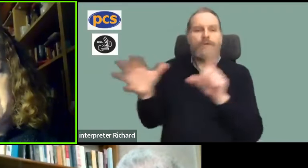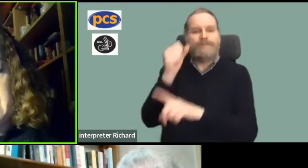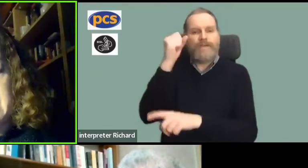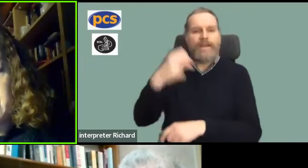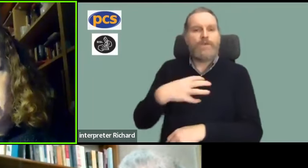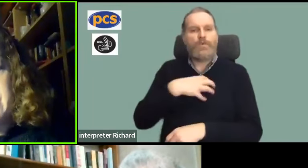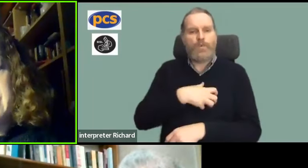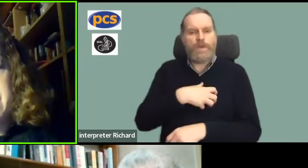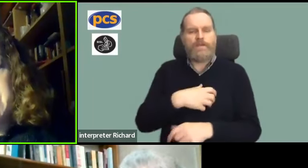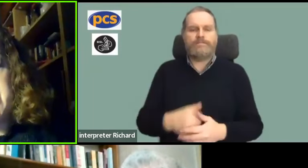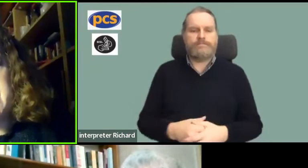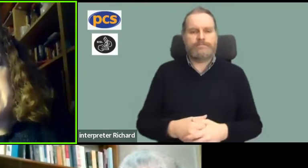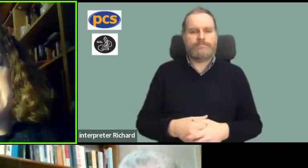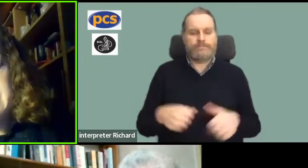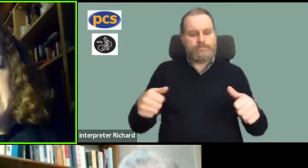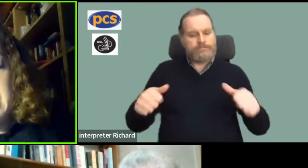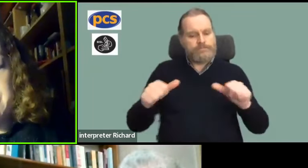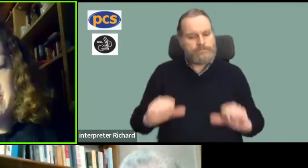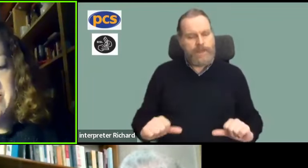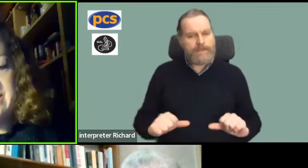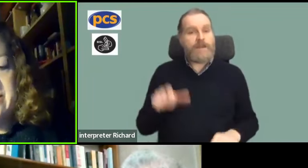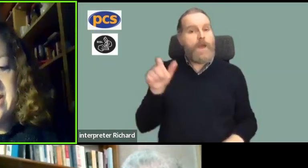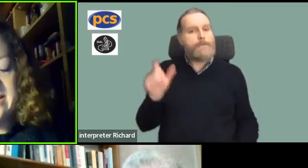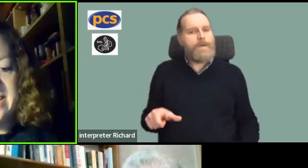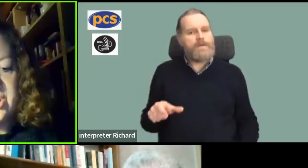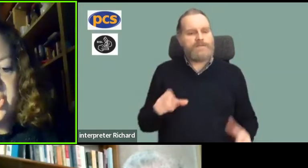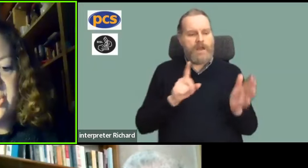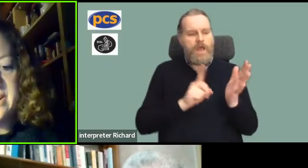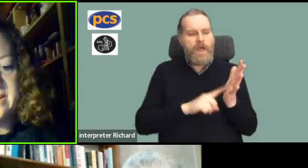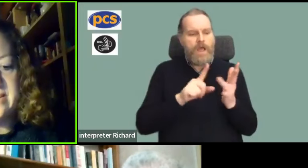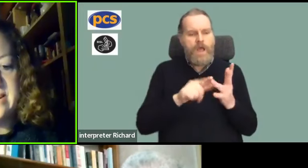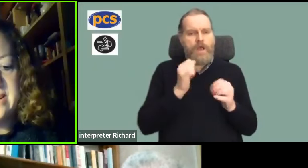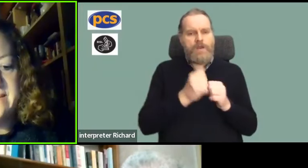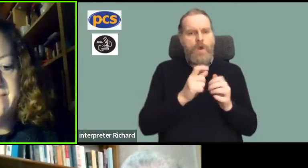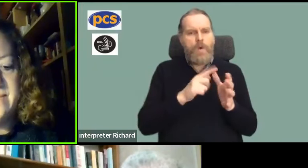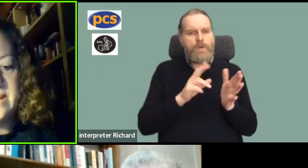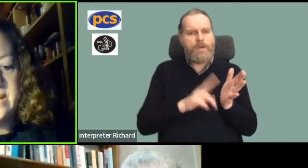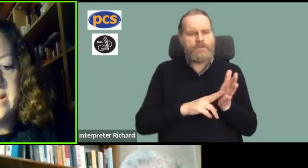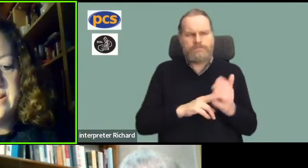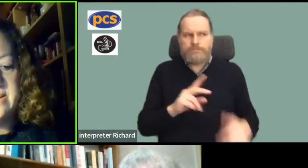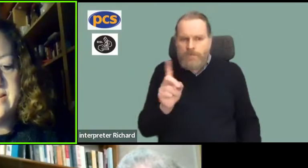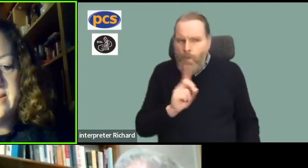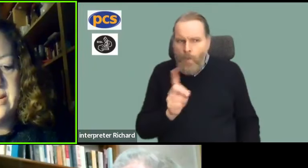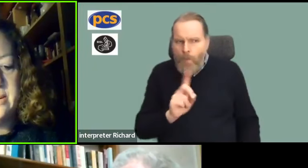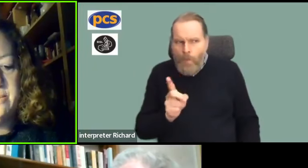Okay. So o logan home says o logan home says, What are the Government doing about the Government doing about the dvsa